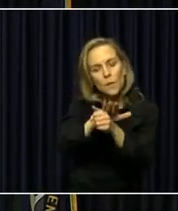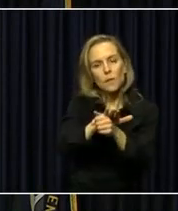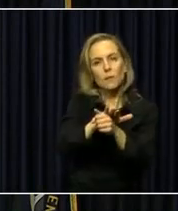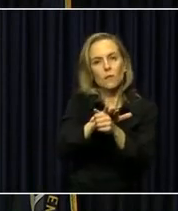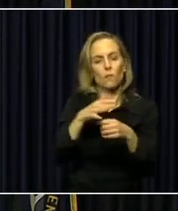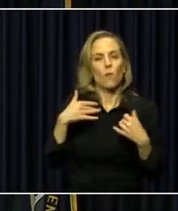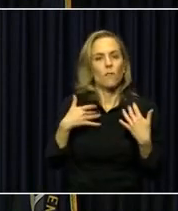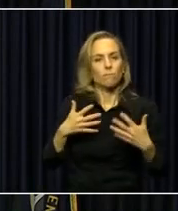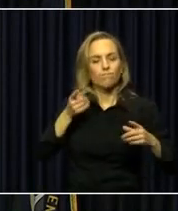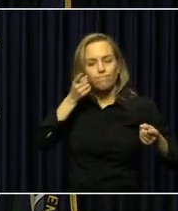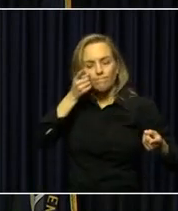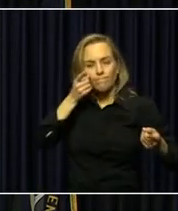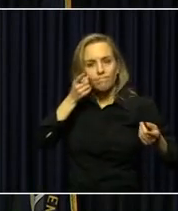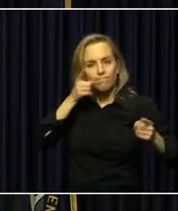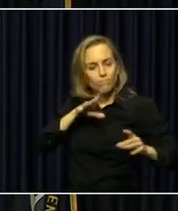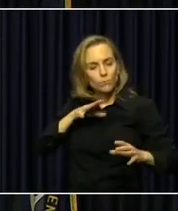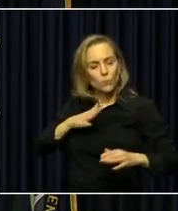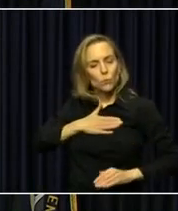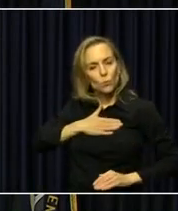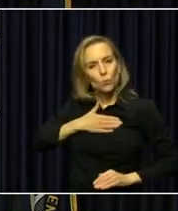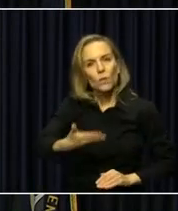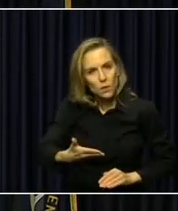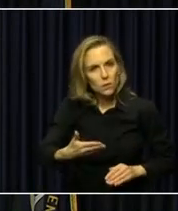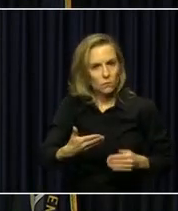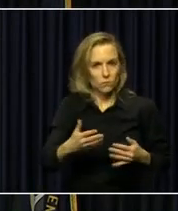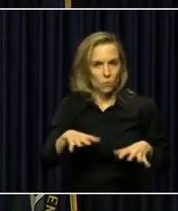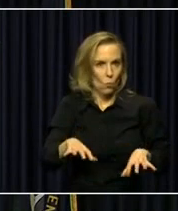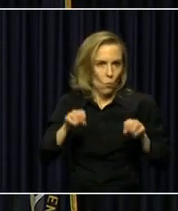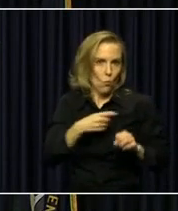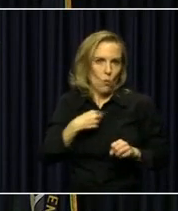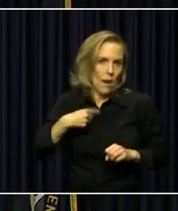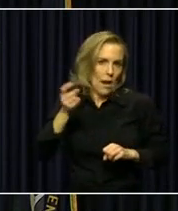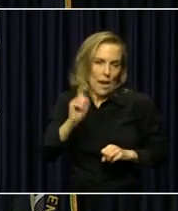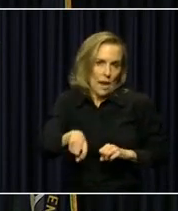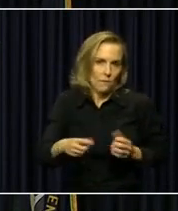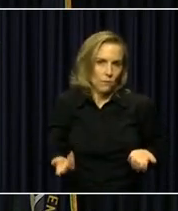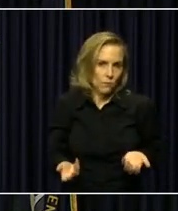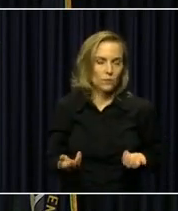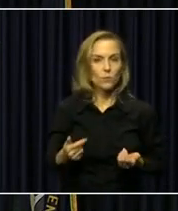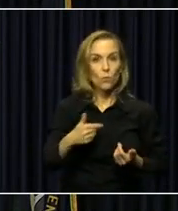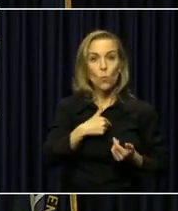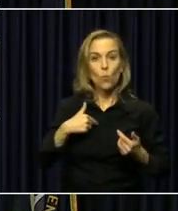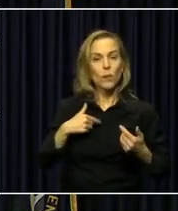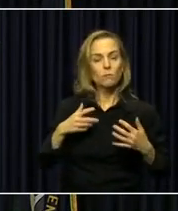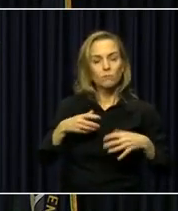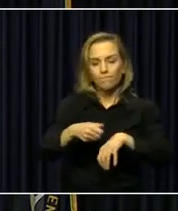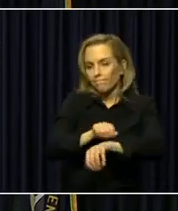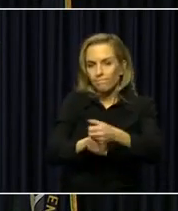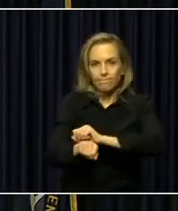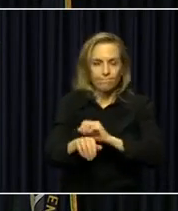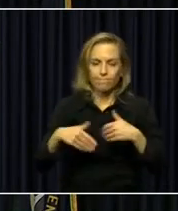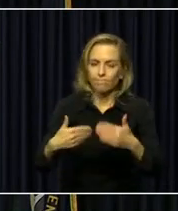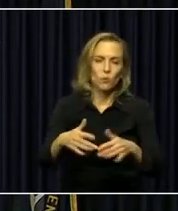THIS IS ON OUR WEBSITE